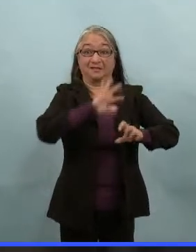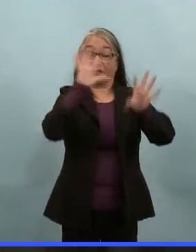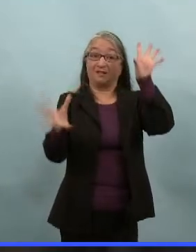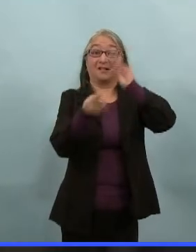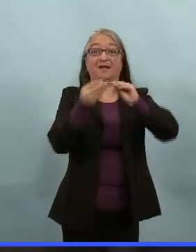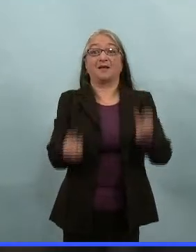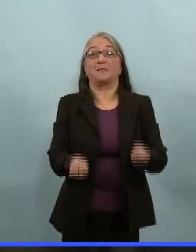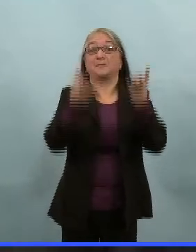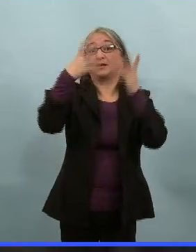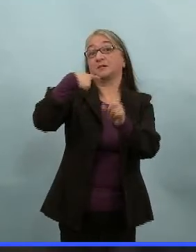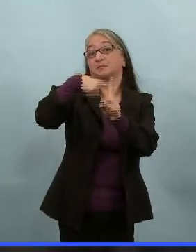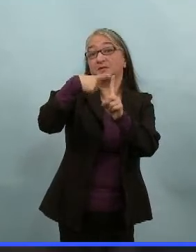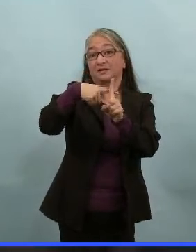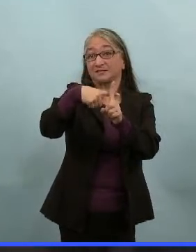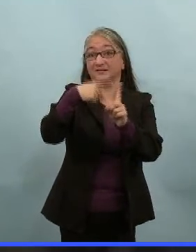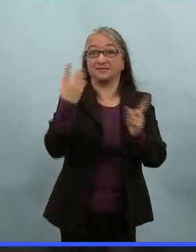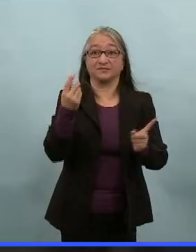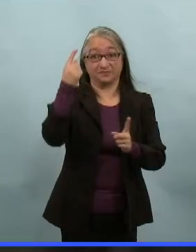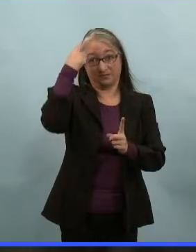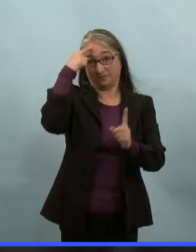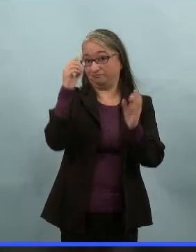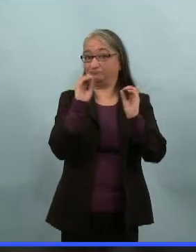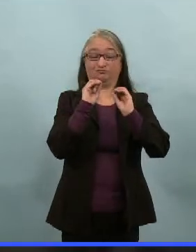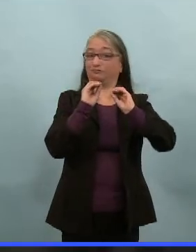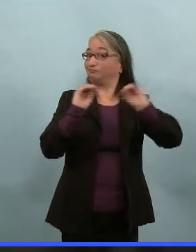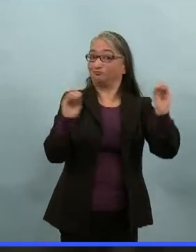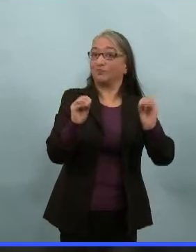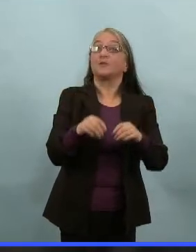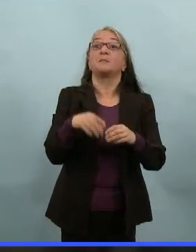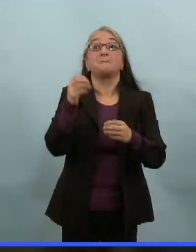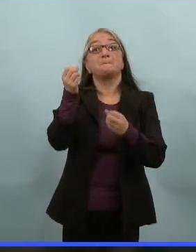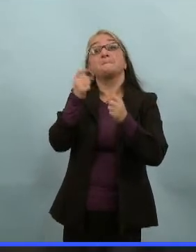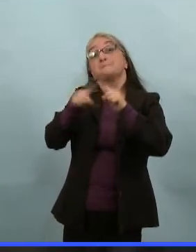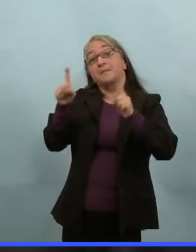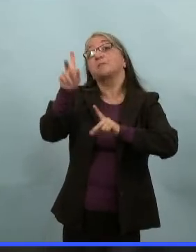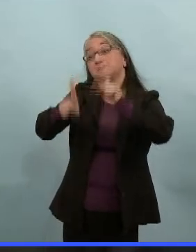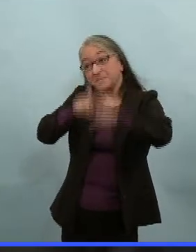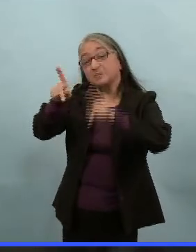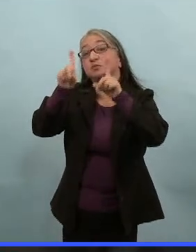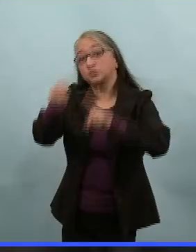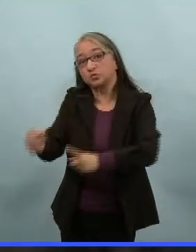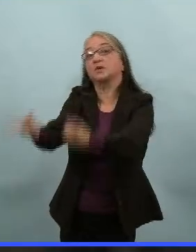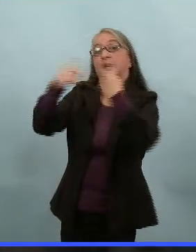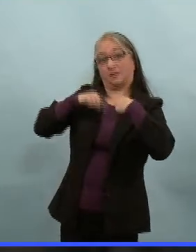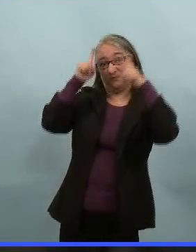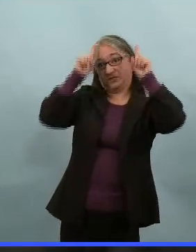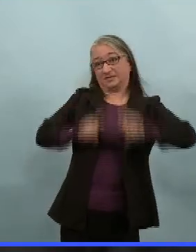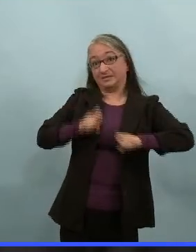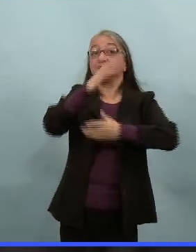in for testing and specifically for pcr testing in certain situations and also we're going to